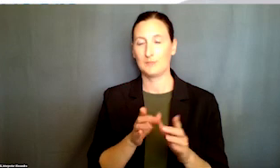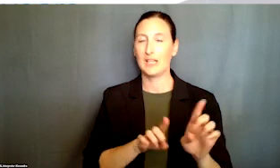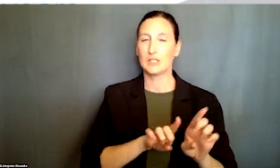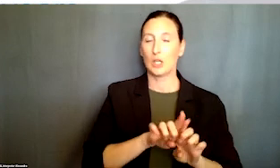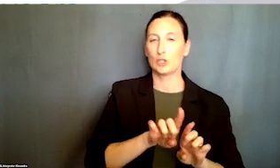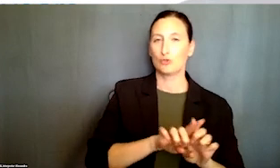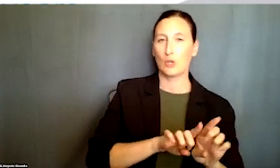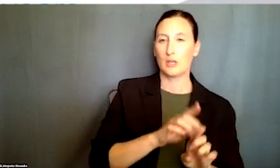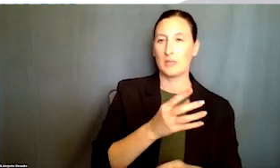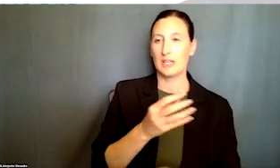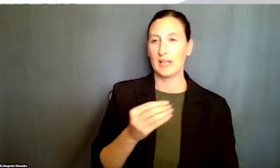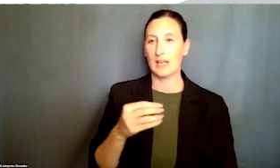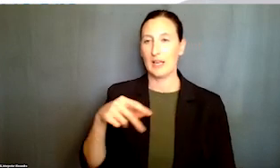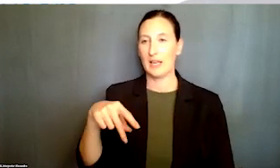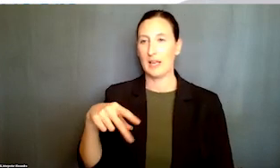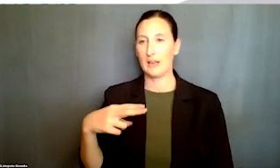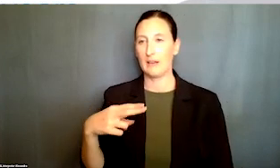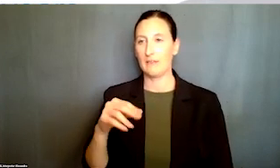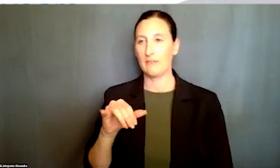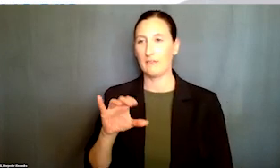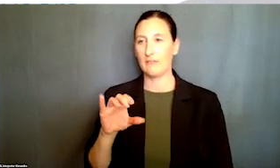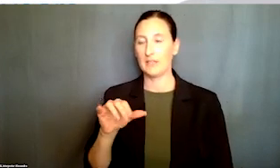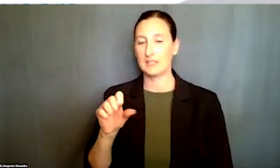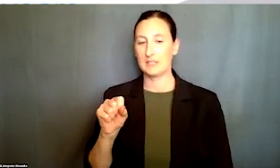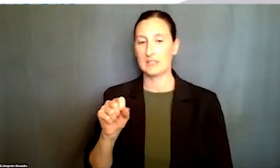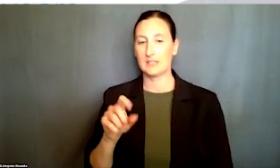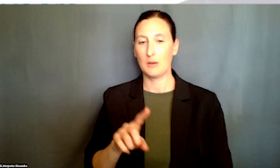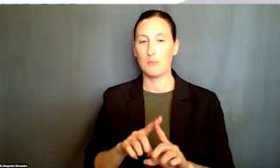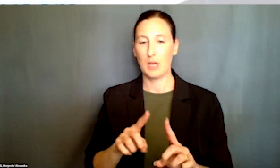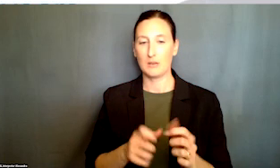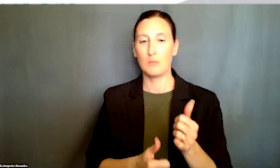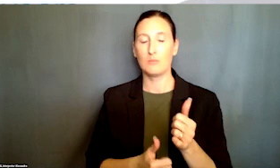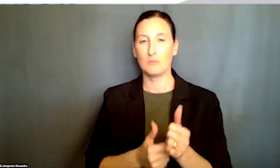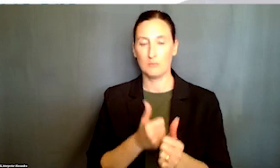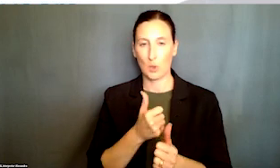astronomy and also partly physics, but mostly astronomy. This is to get partnerships that